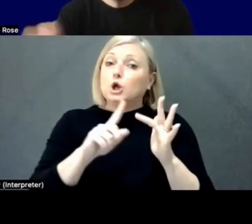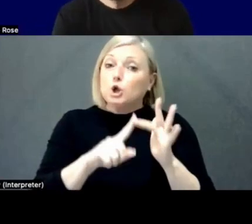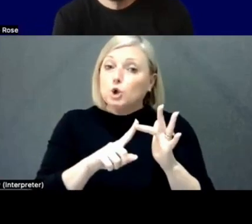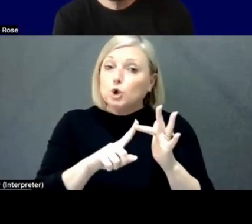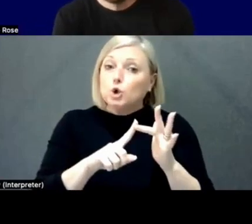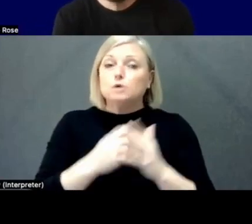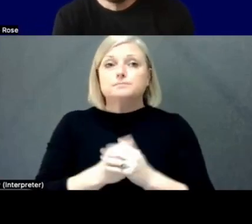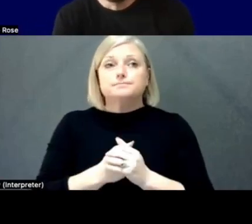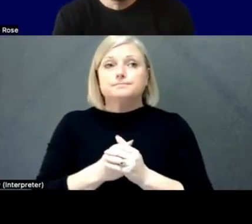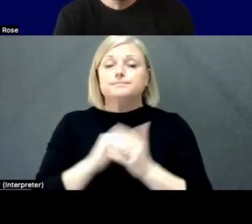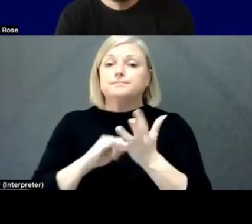making use of contact point.